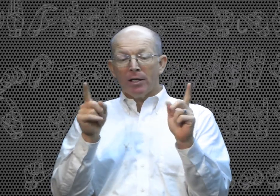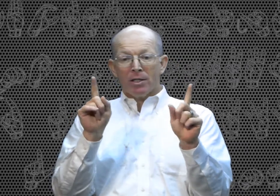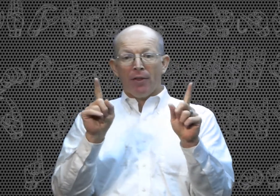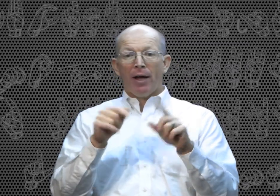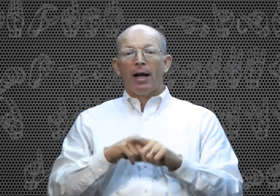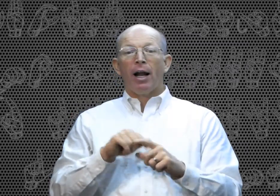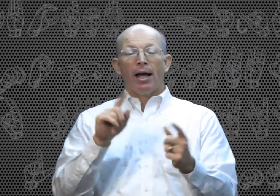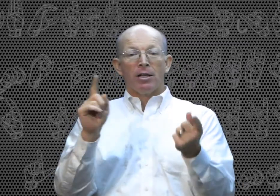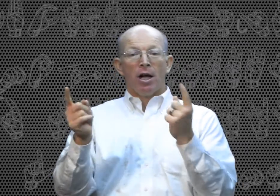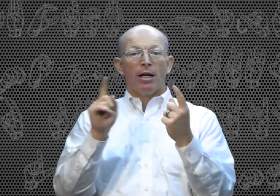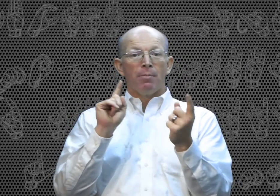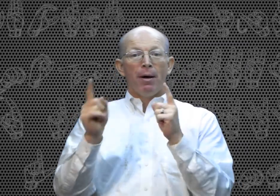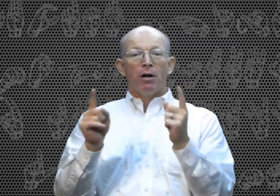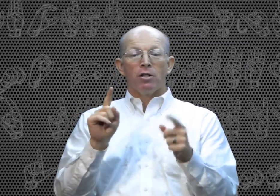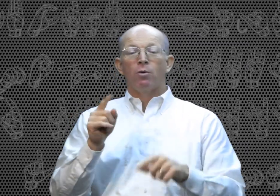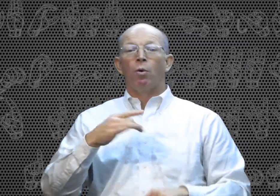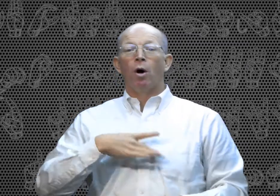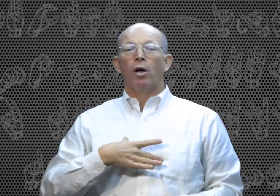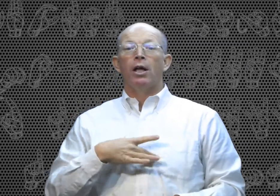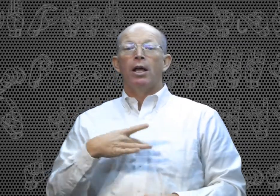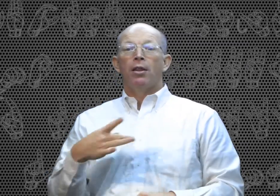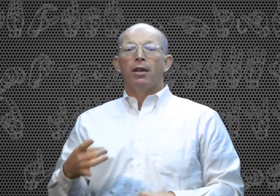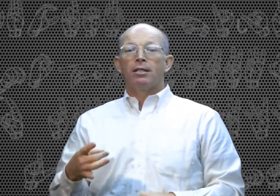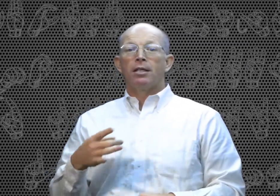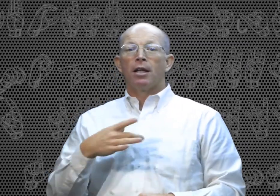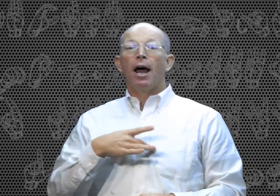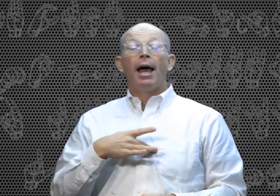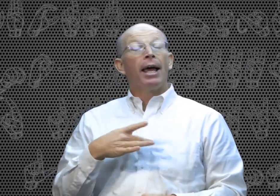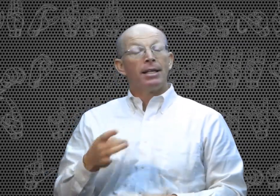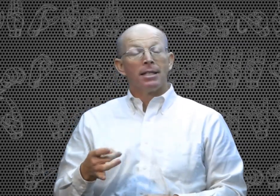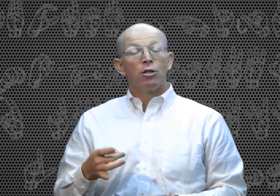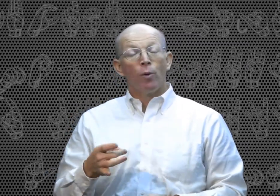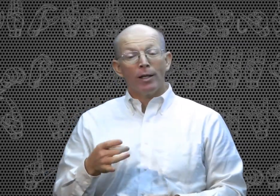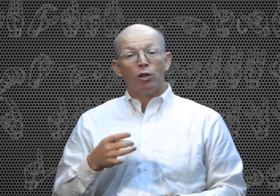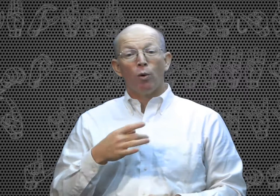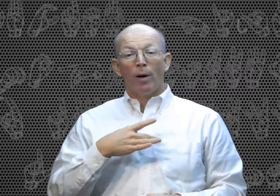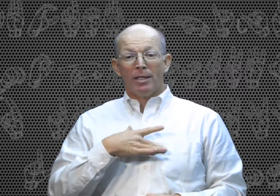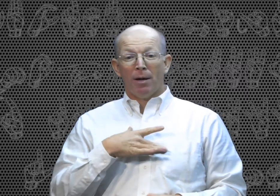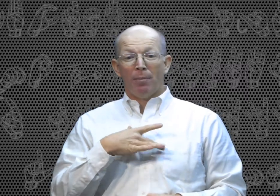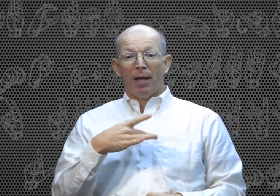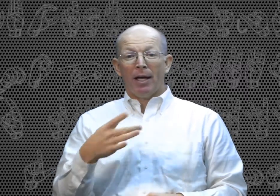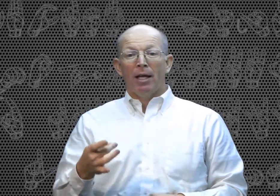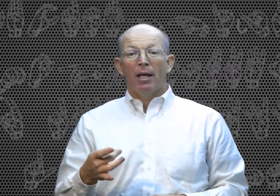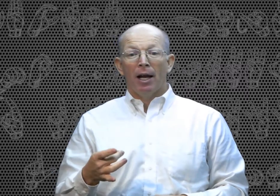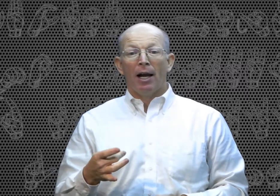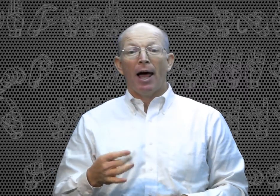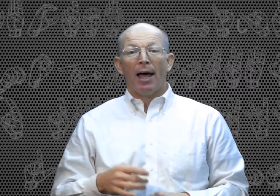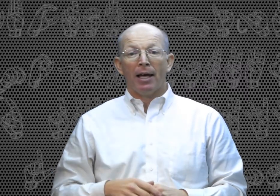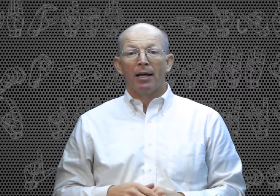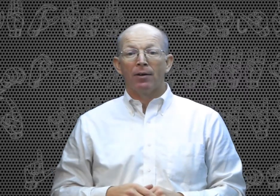Not that kind of LIKE. It is not a comparison word. This is LIKE as in to enjoy something.